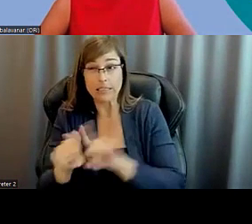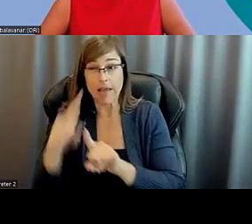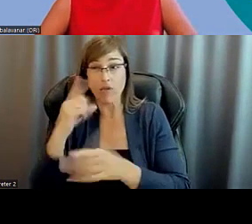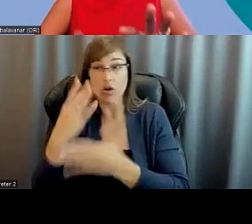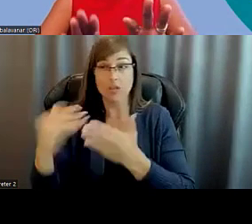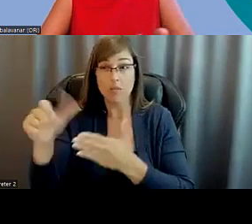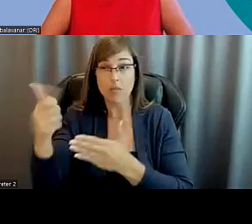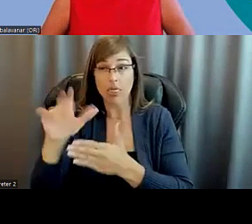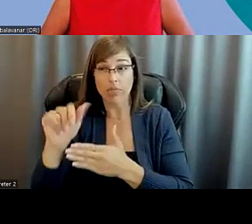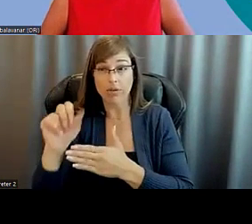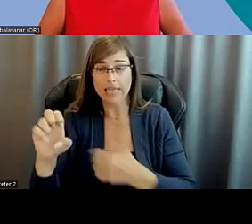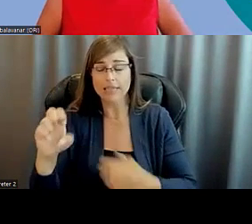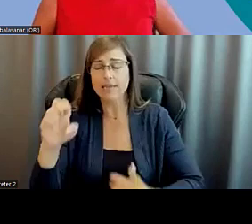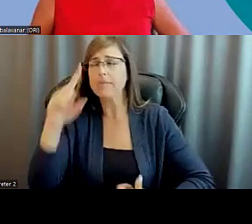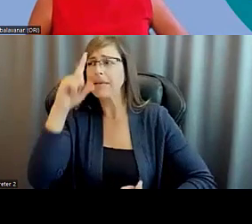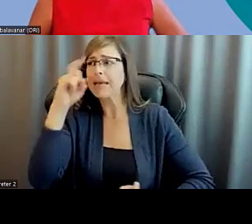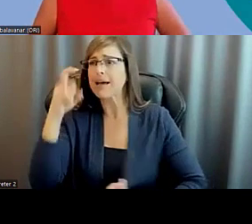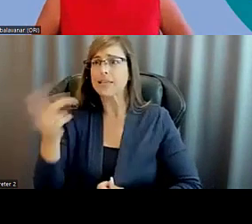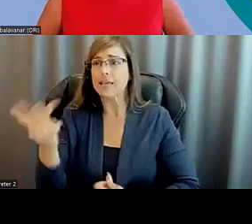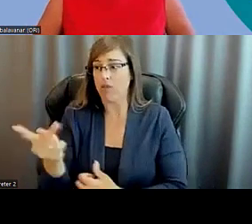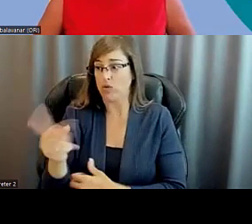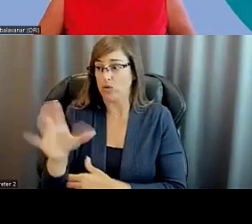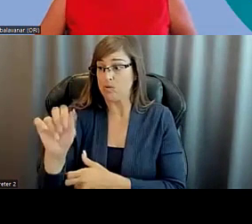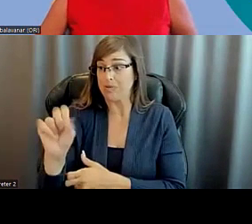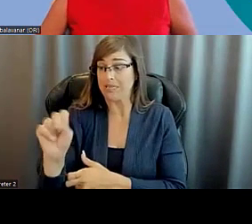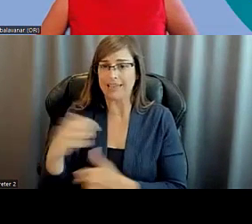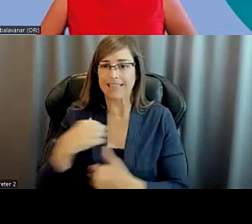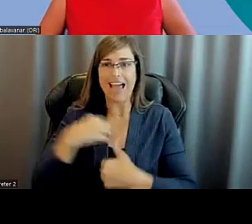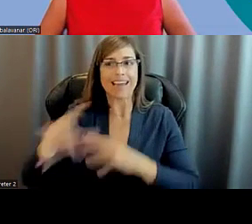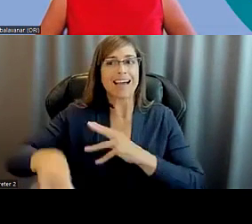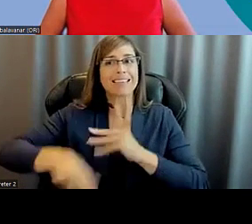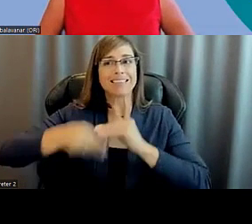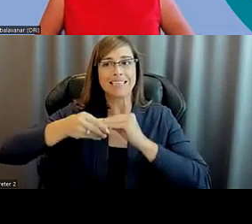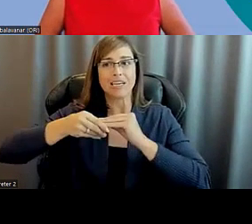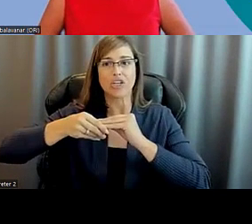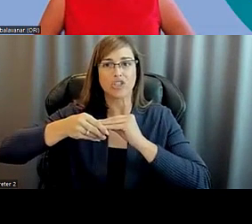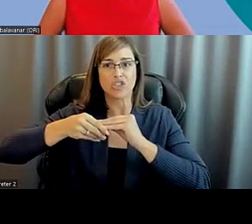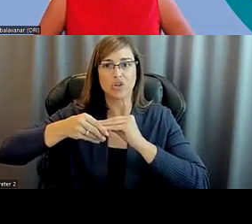because these two cases had other additional FSP in them.